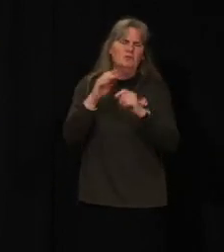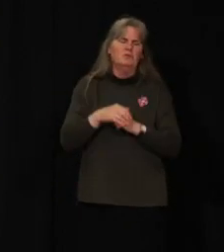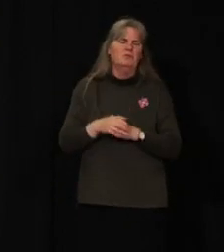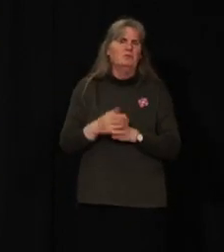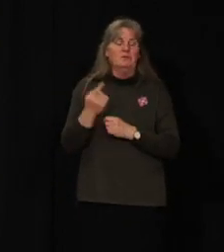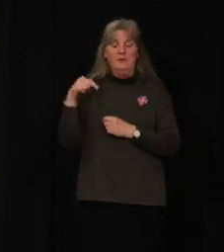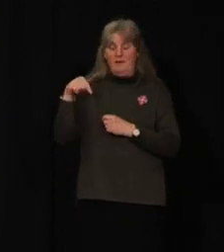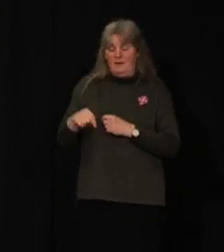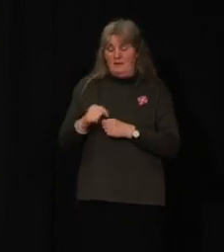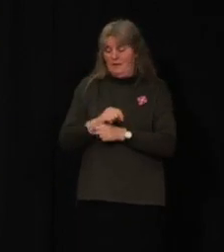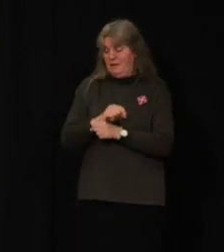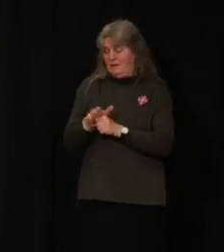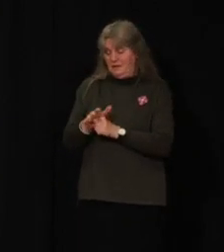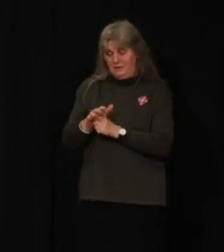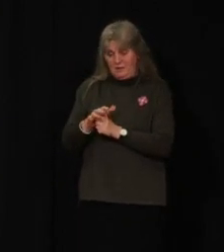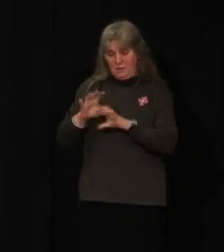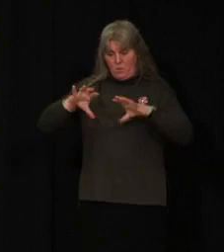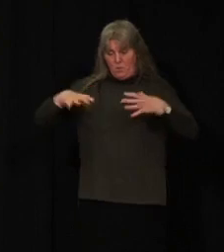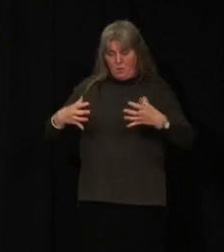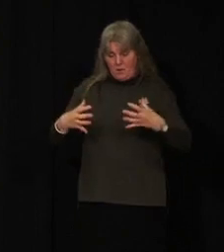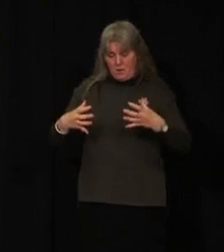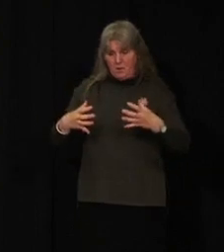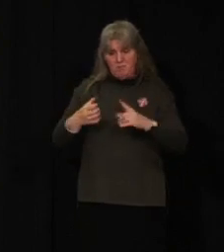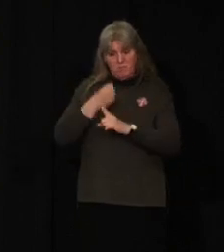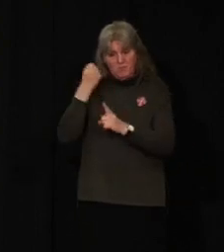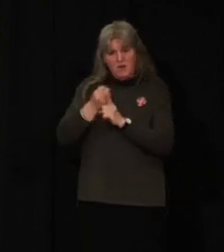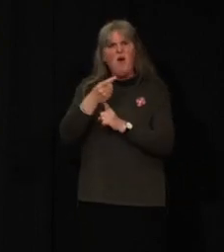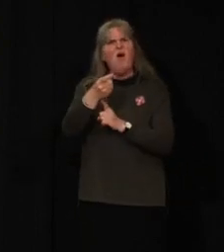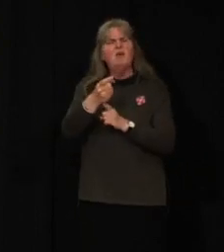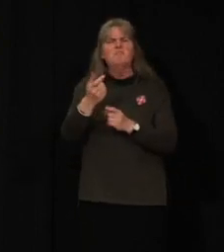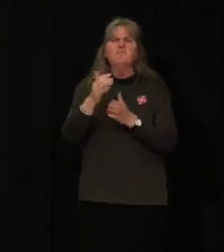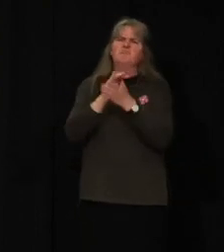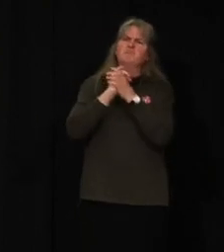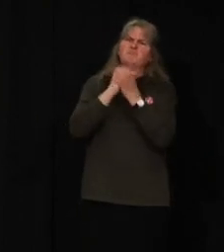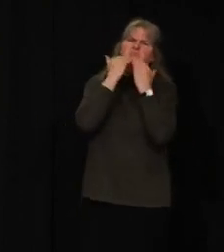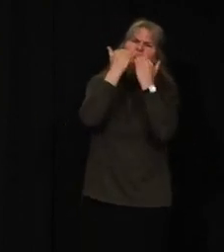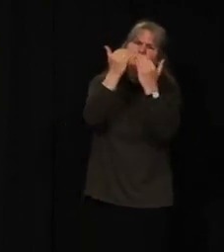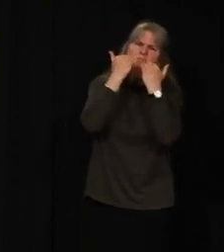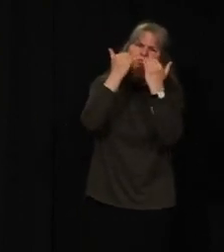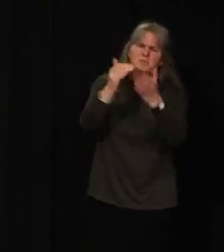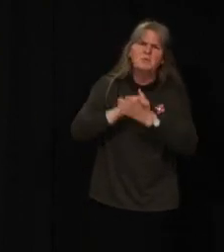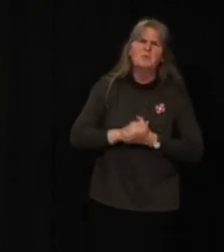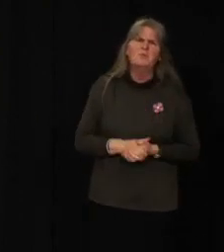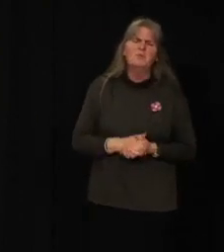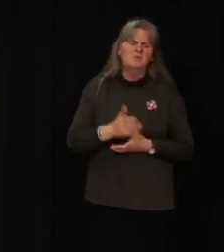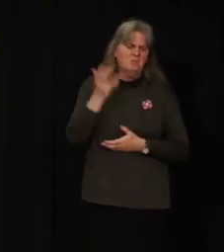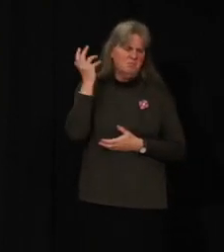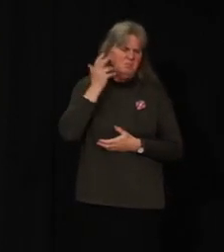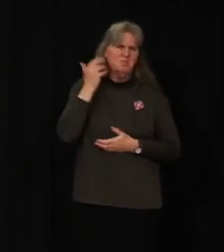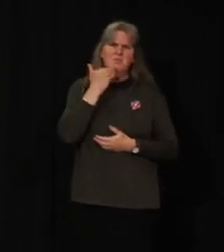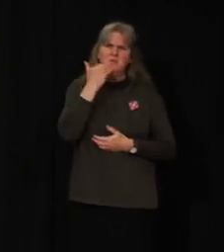reality of this global pandemic and I command you -- commend you. By diligently following the Safe